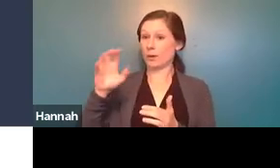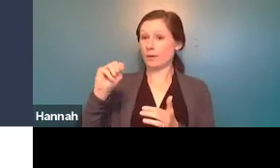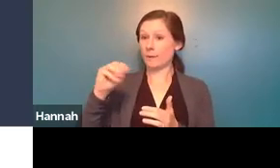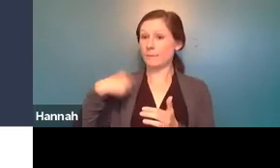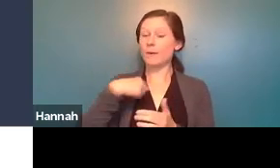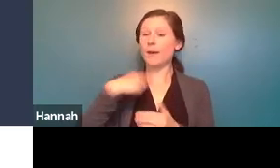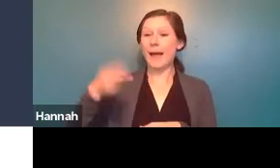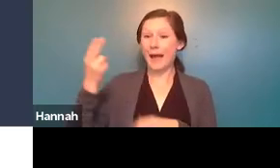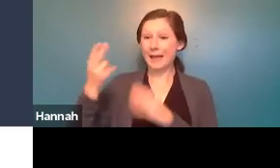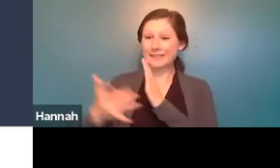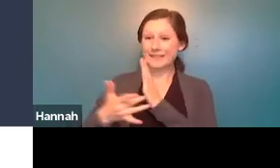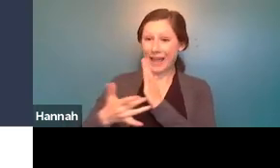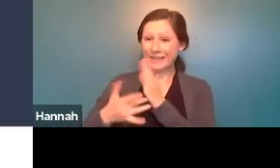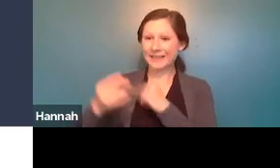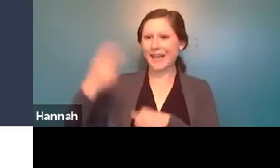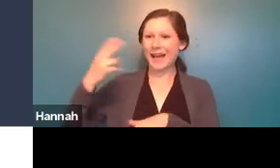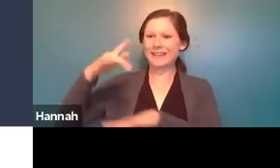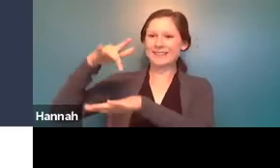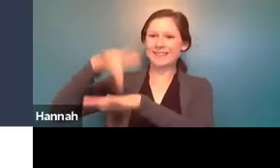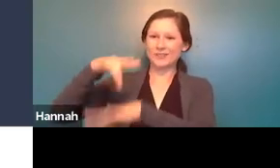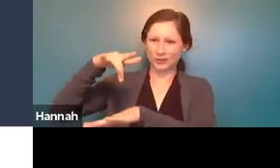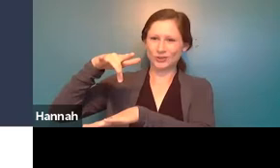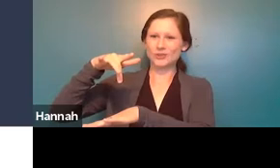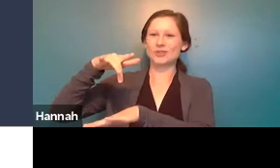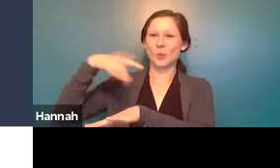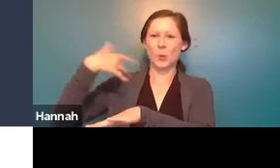high-touch is a challenge now. So